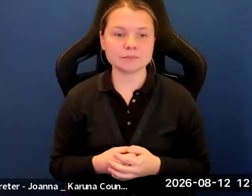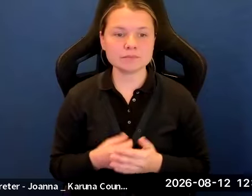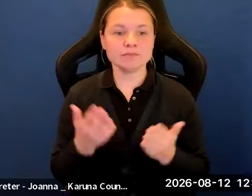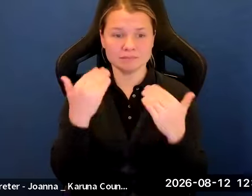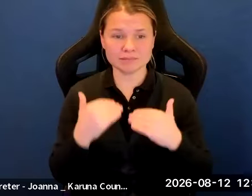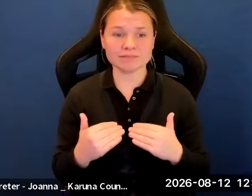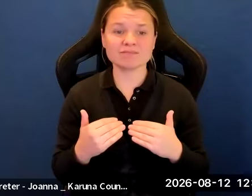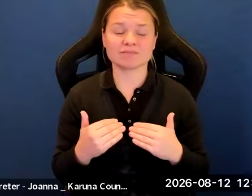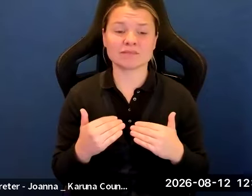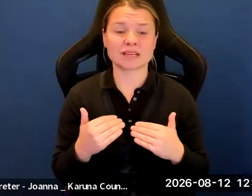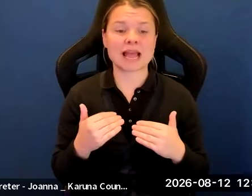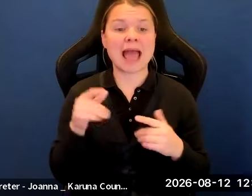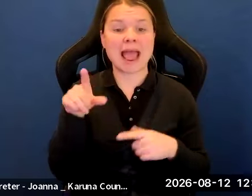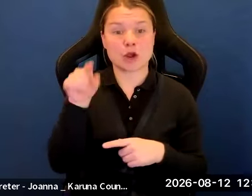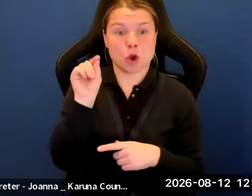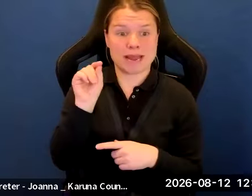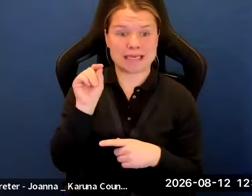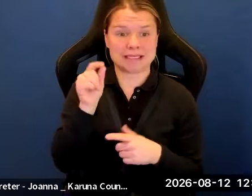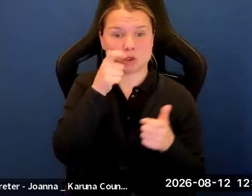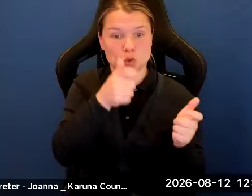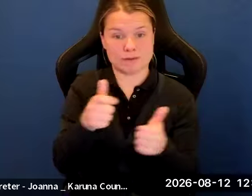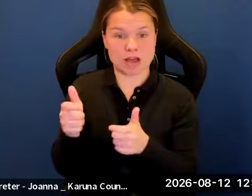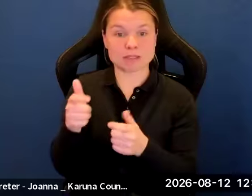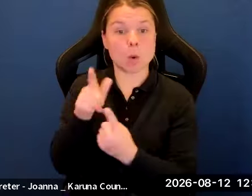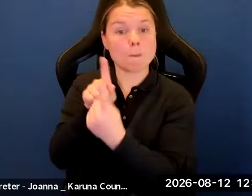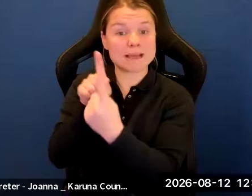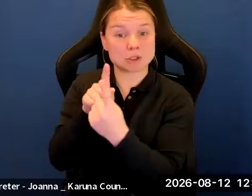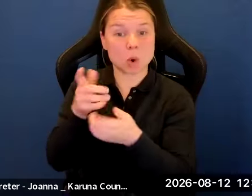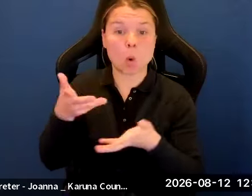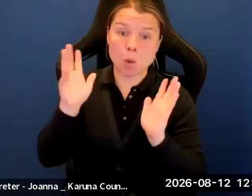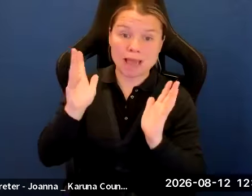taken into account for eligibility. You will also